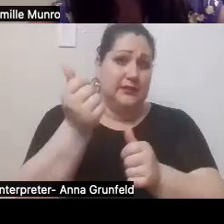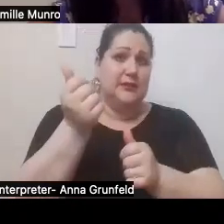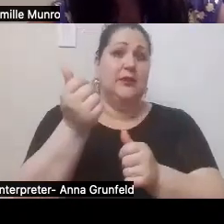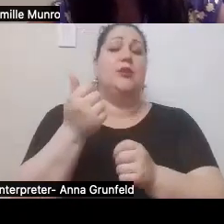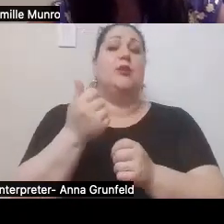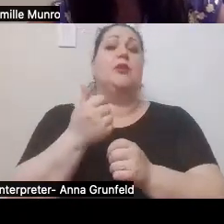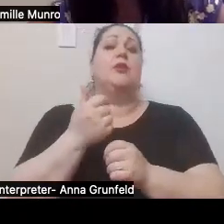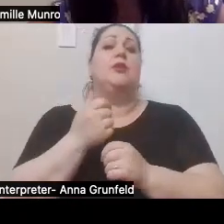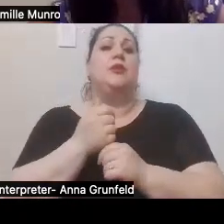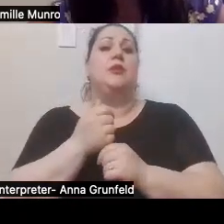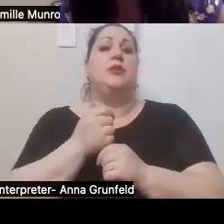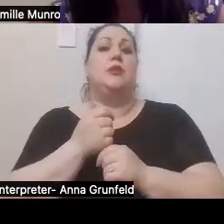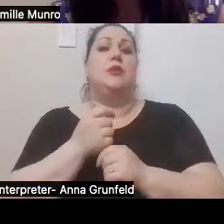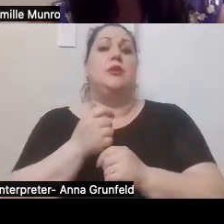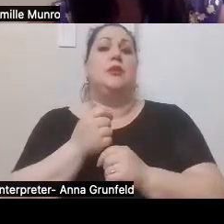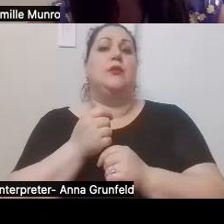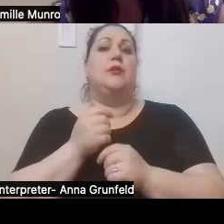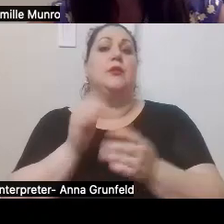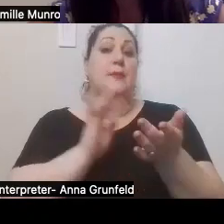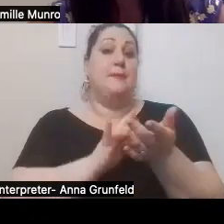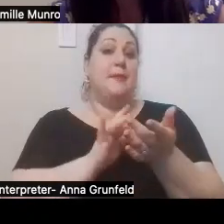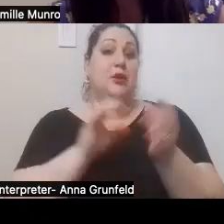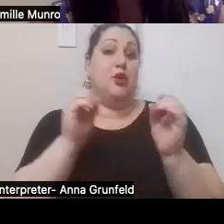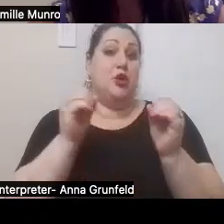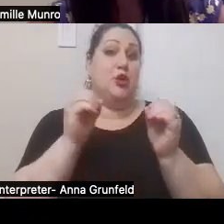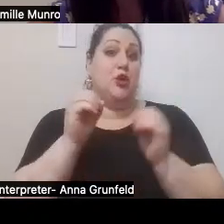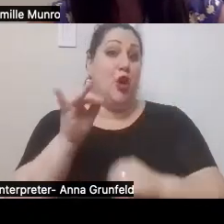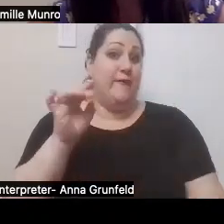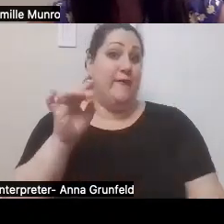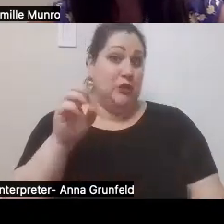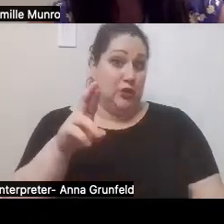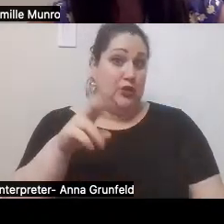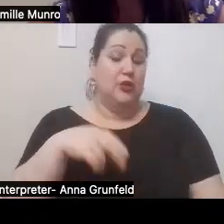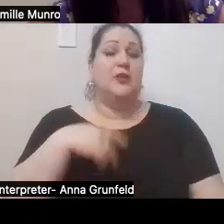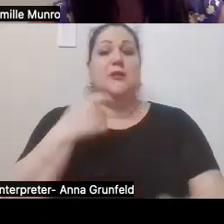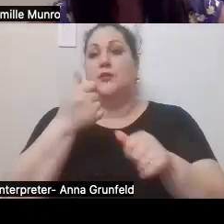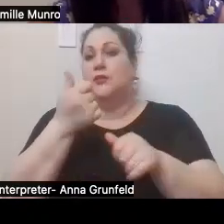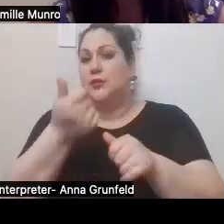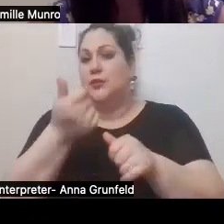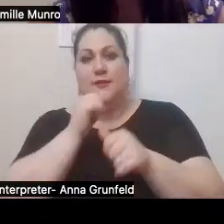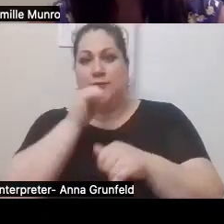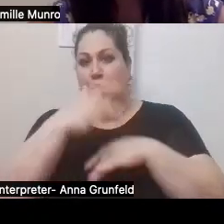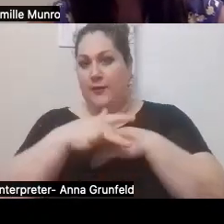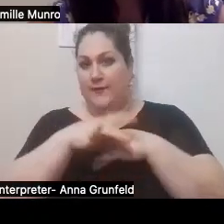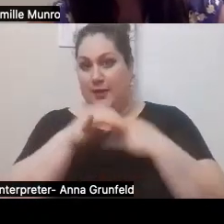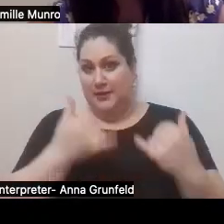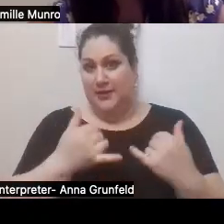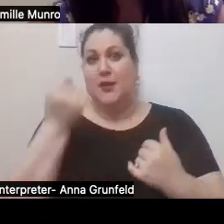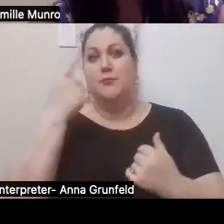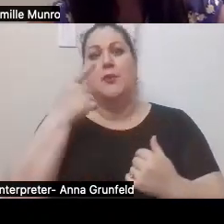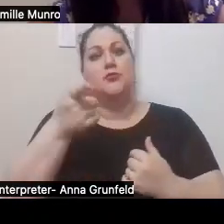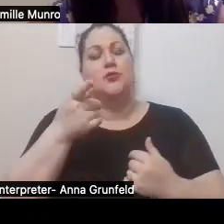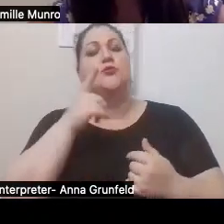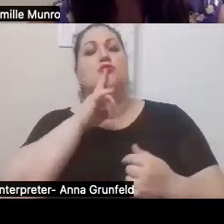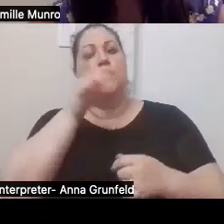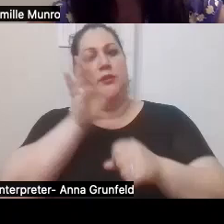But was a key stakeholder in having our position statement approved and